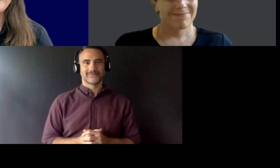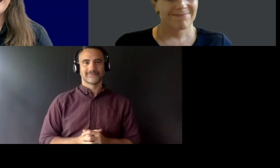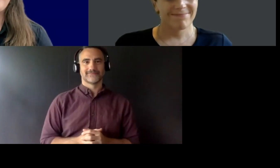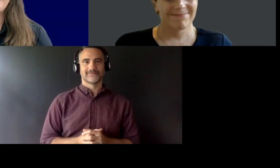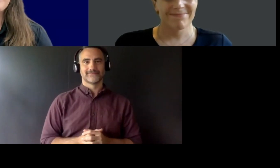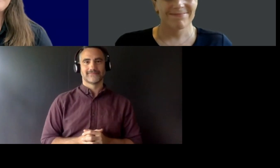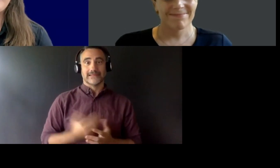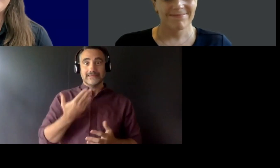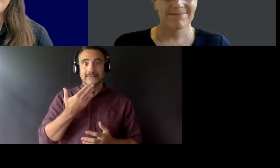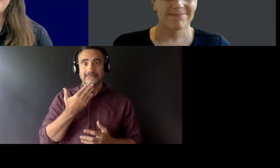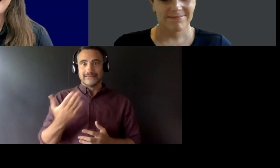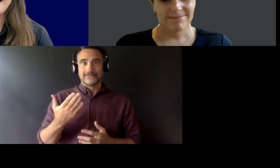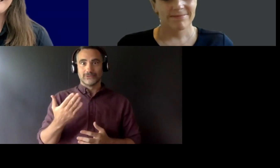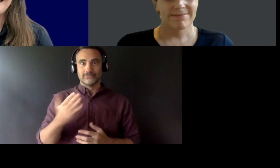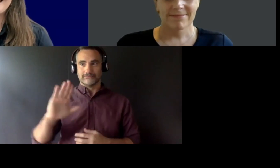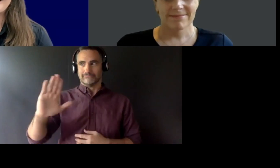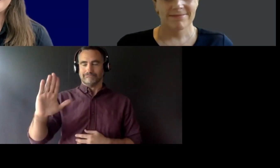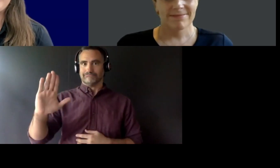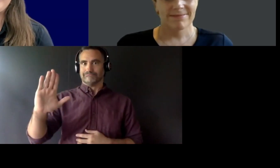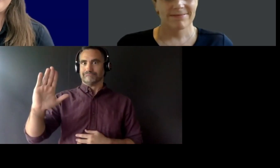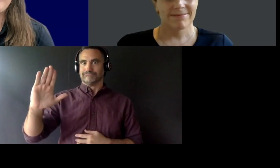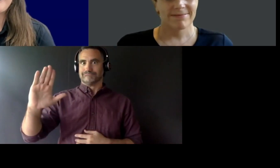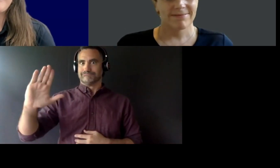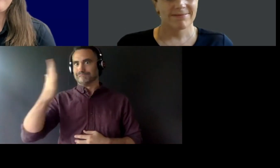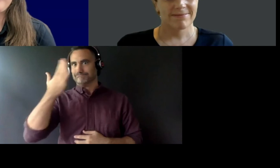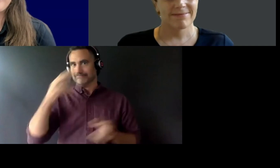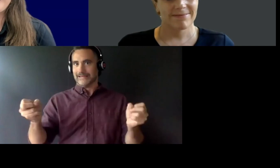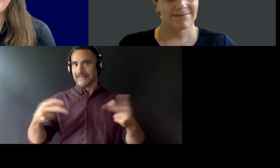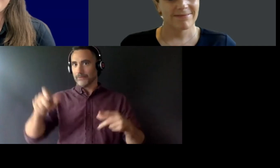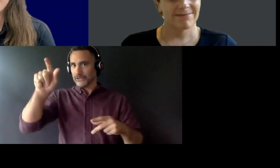at the last minute after a cancellation, so we're very grateful to her for that.